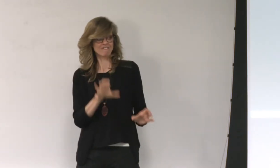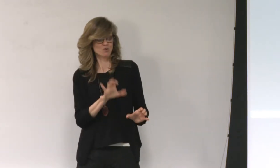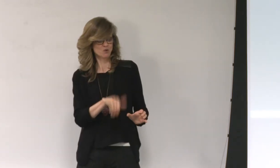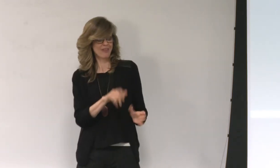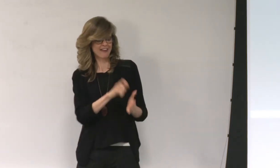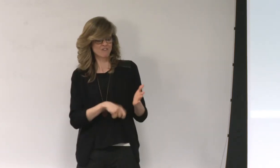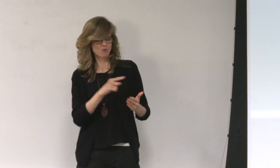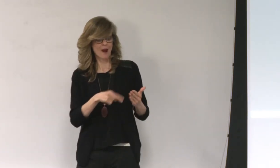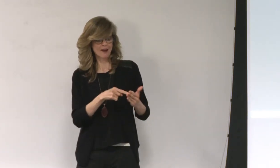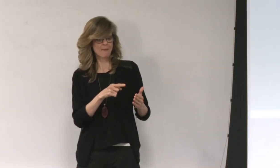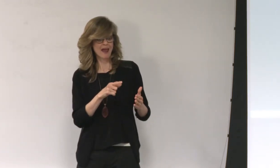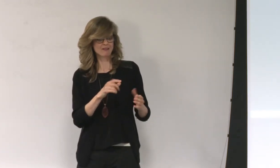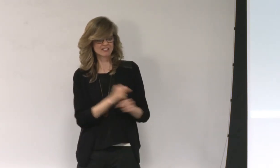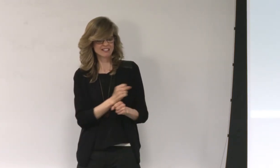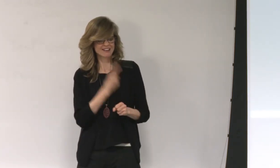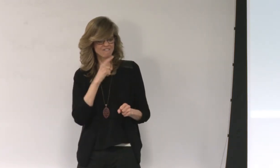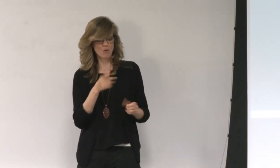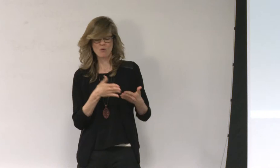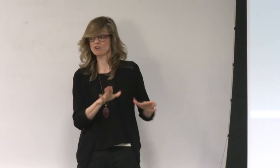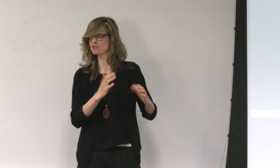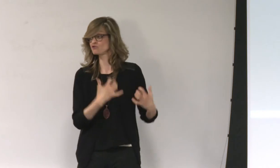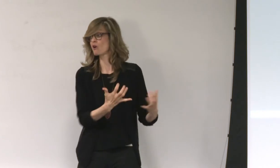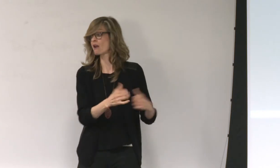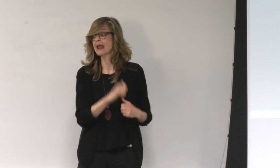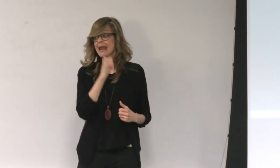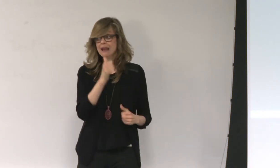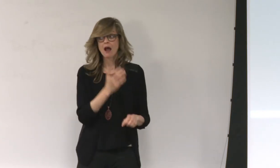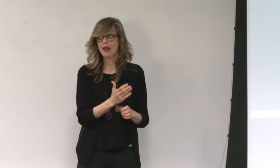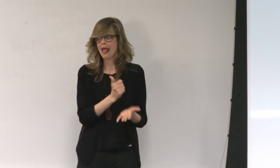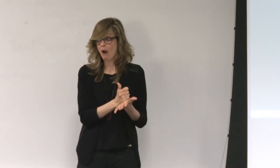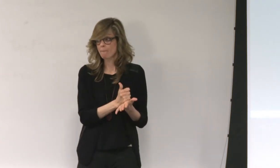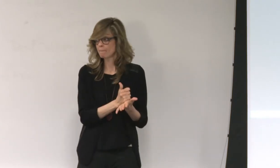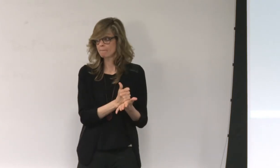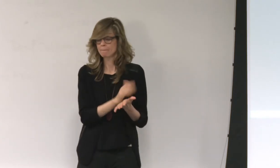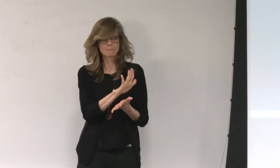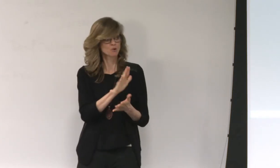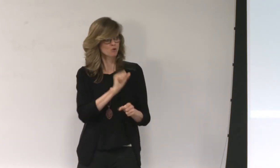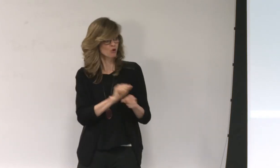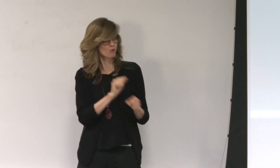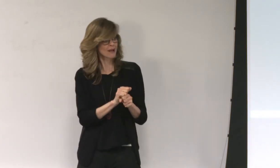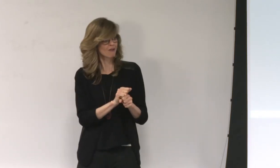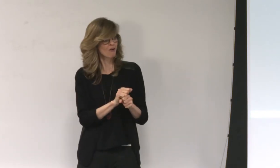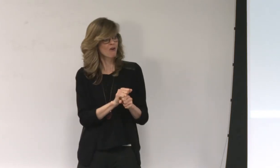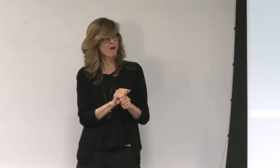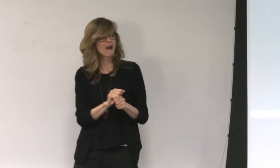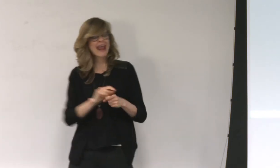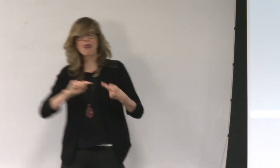"BECAUSE IF YOU WRITE FOR A GENERAL AUDIENCE, "IT WON'T HELP YOUR CAREER.